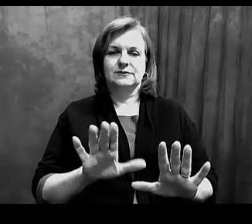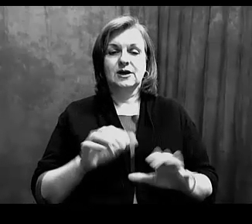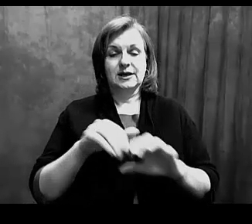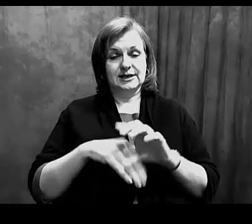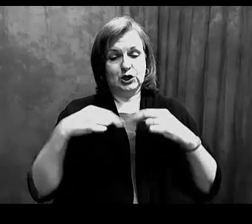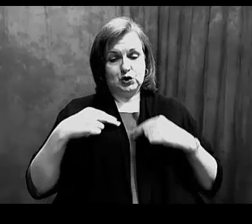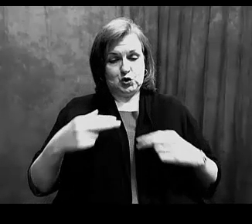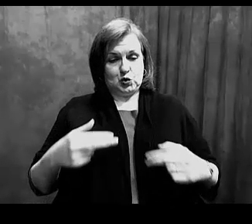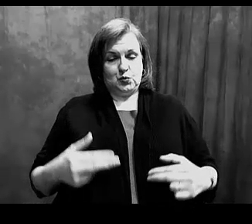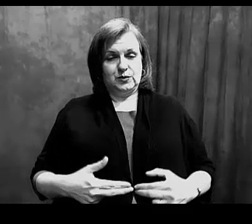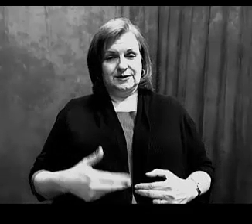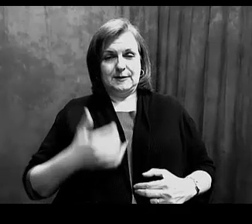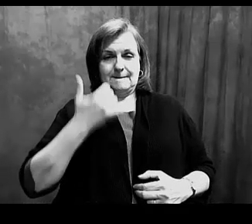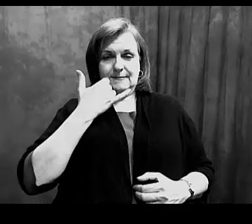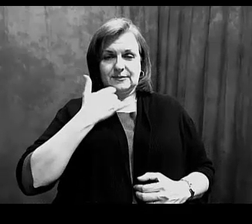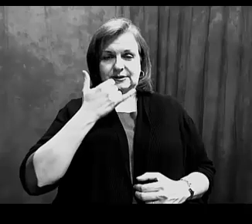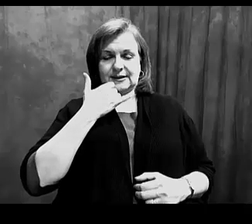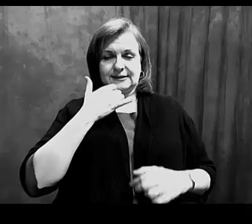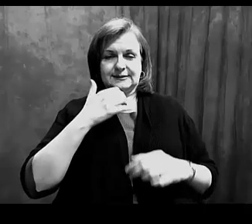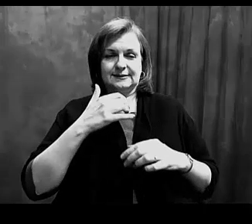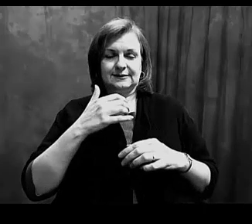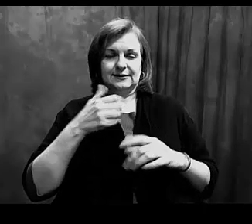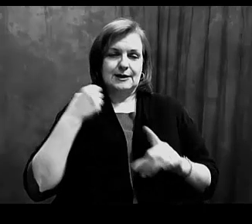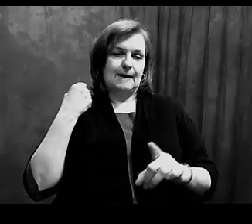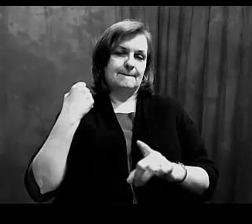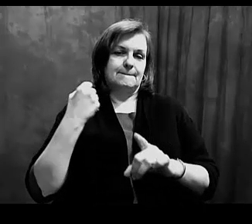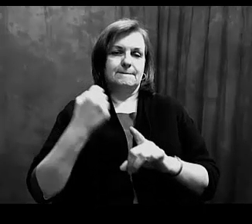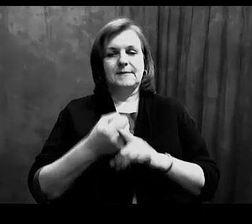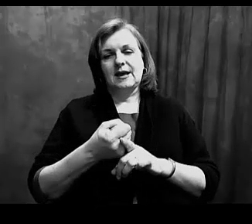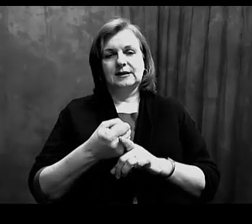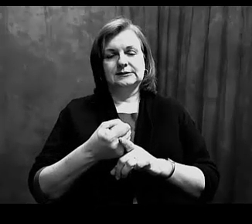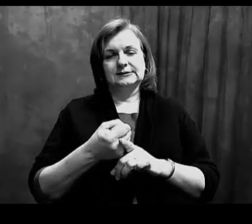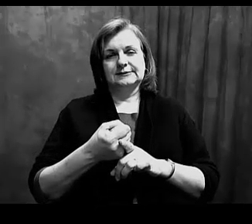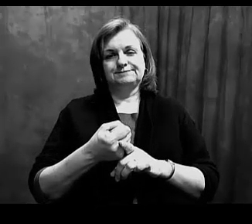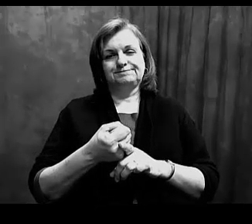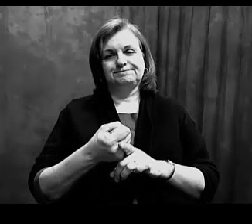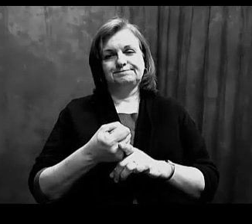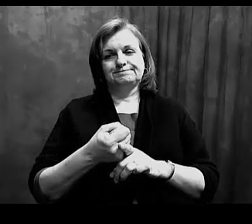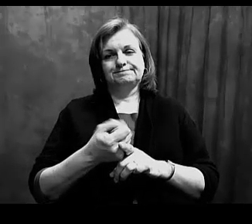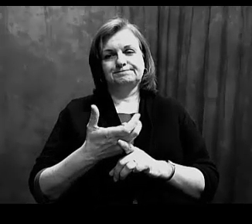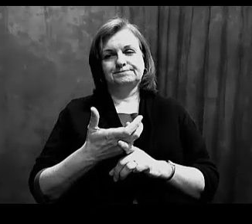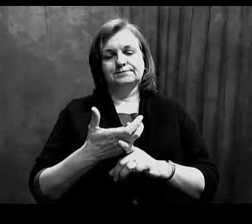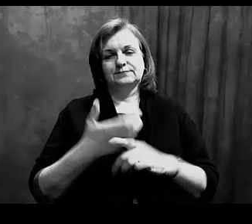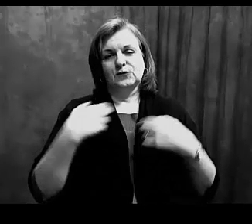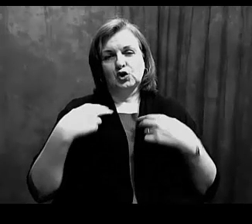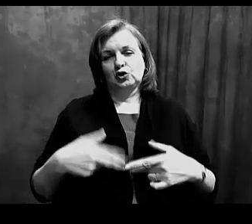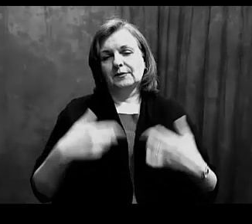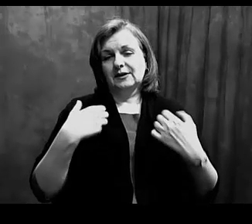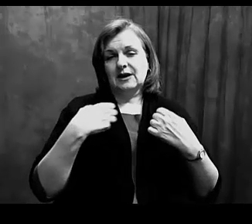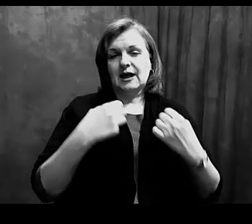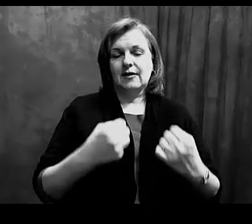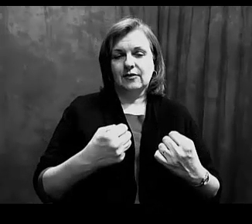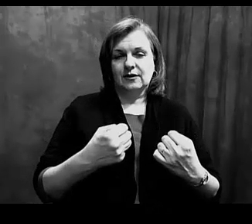we look at them in humans is being significantly impactful on